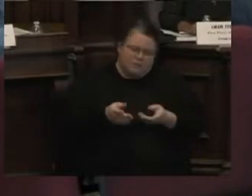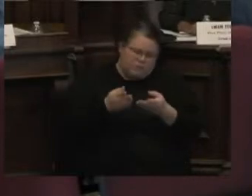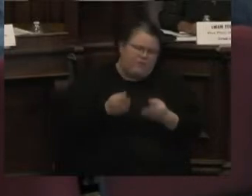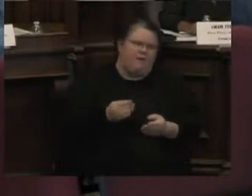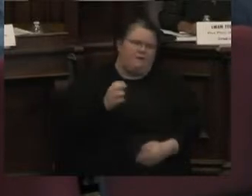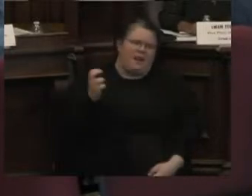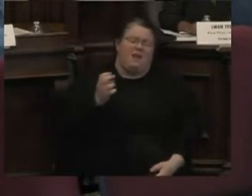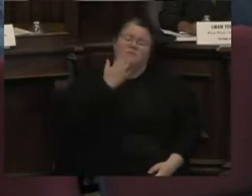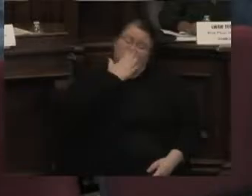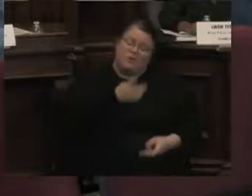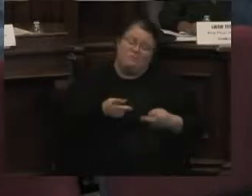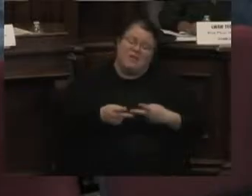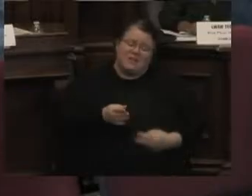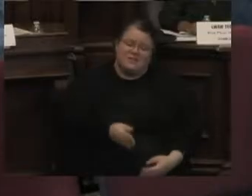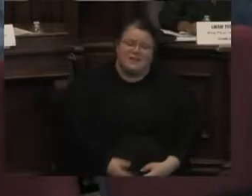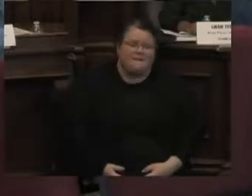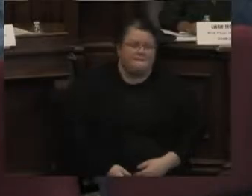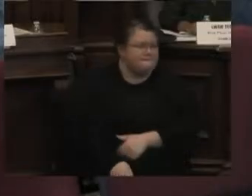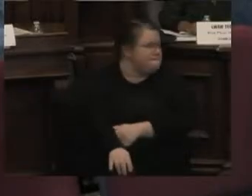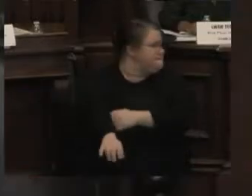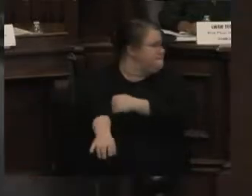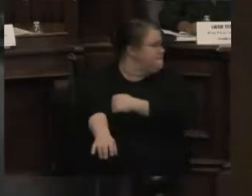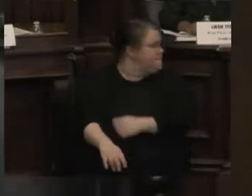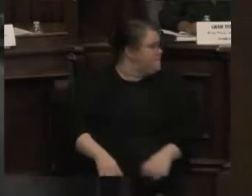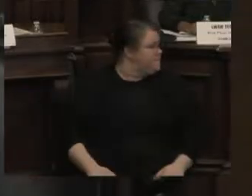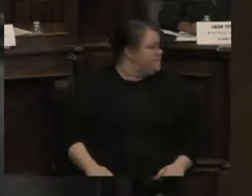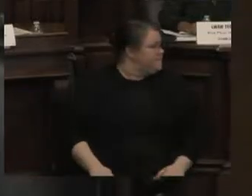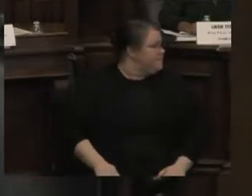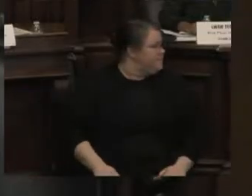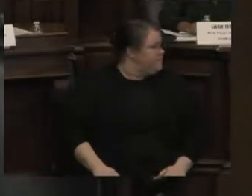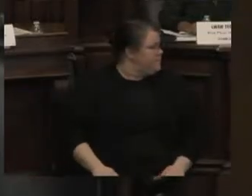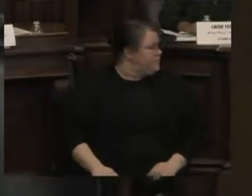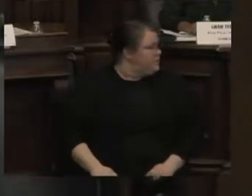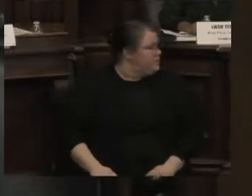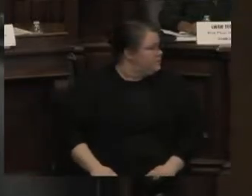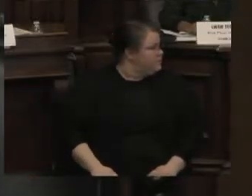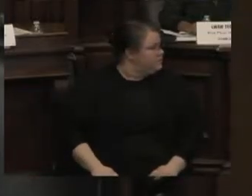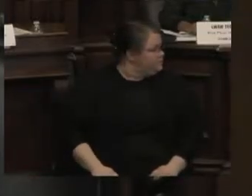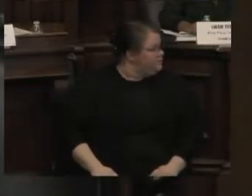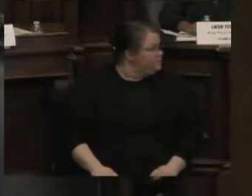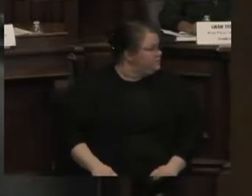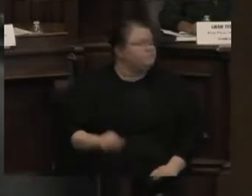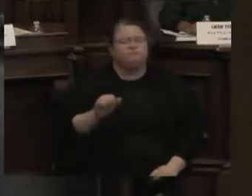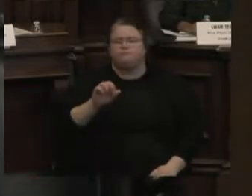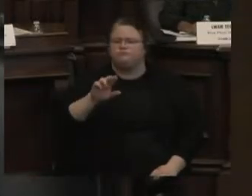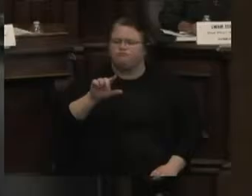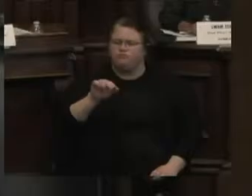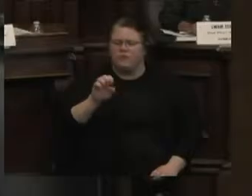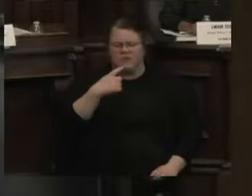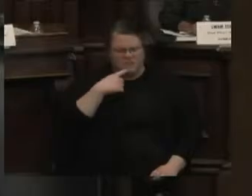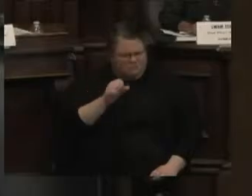our community. And it's a fun place to hang out. It's a good